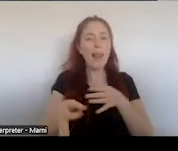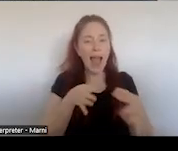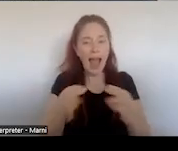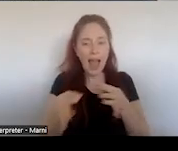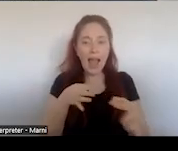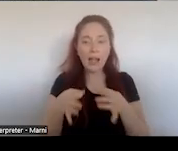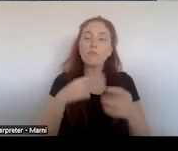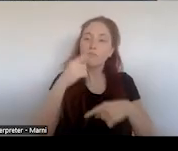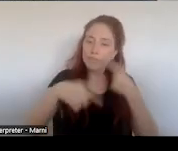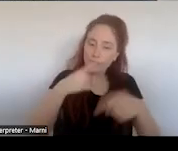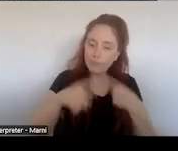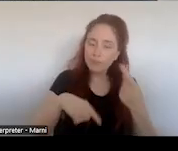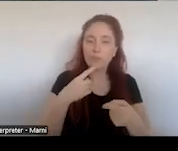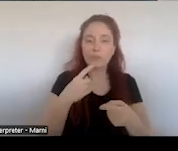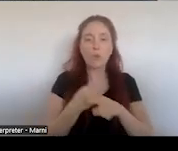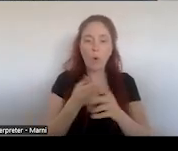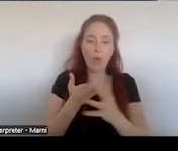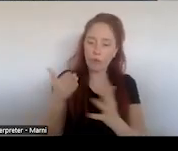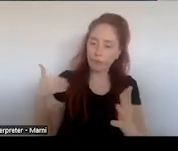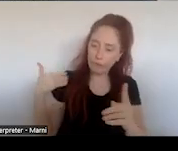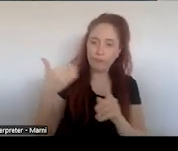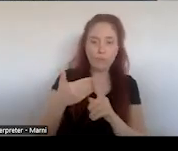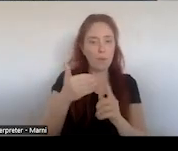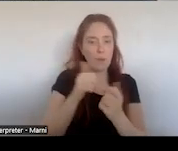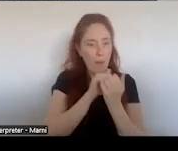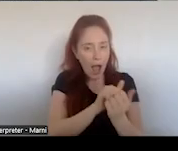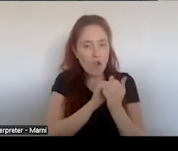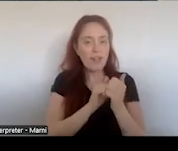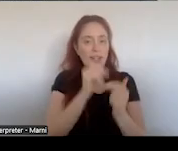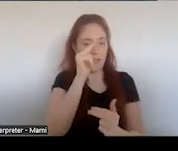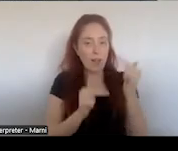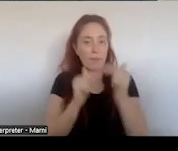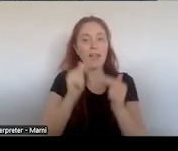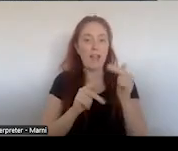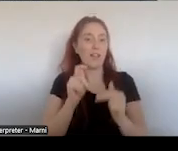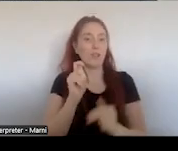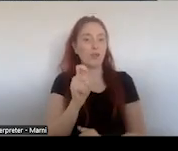partnership and development and soon-to-be delivery and implementation of the plan.